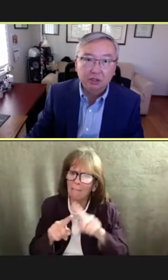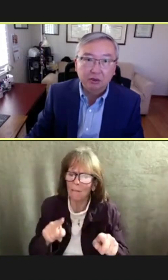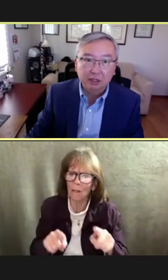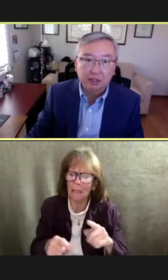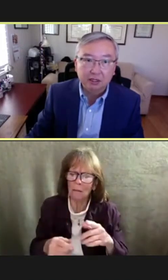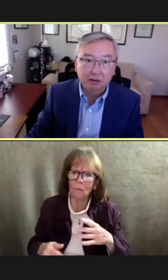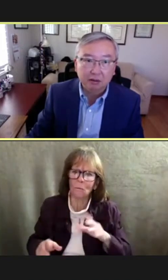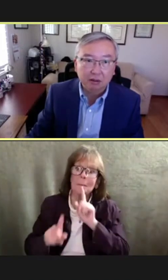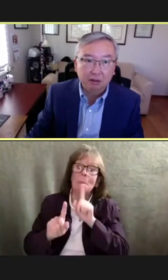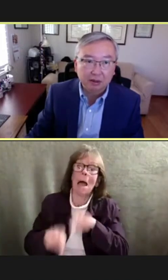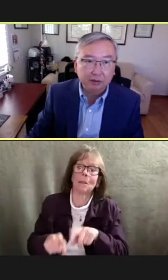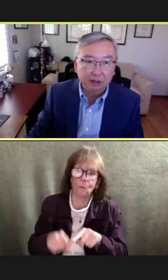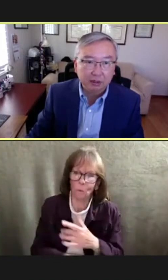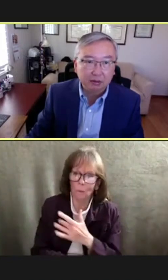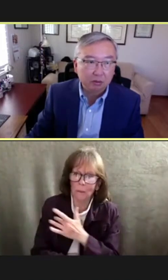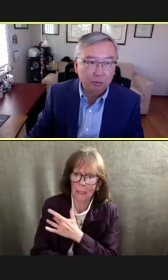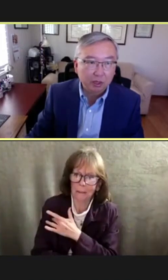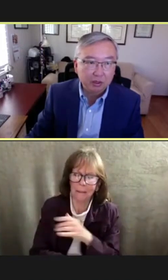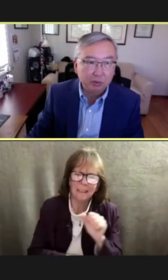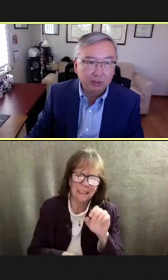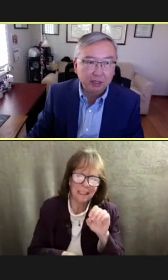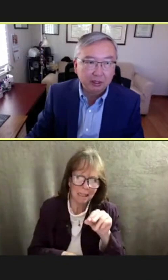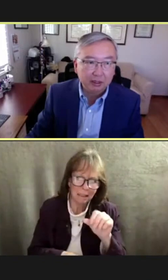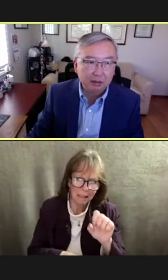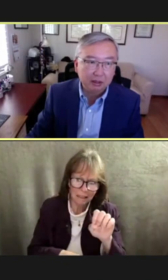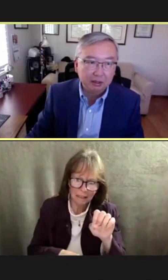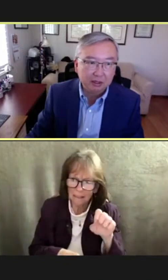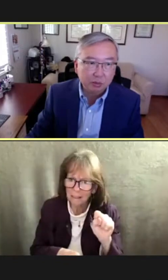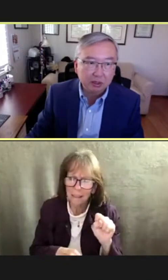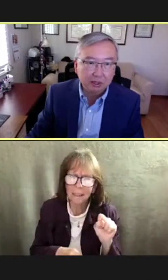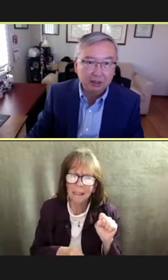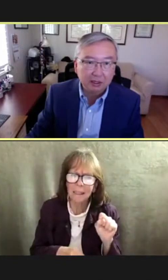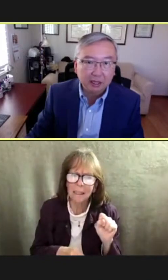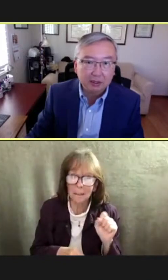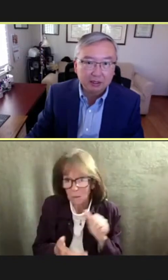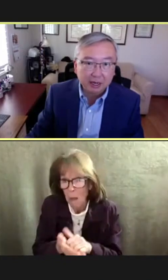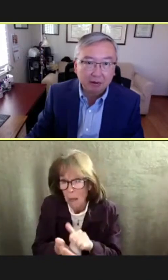So it is definitely a possible thing, and similarly light and sound.